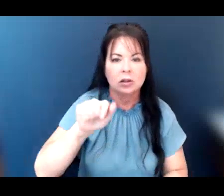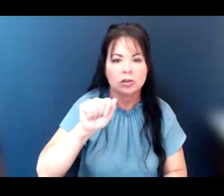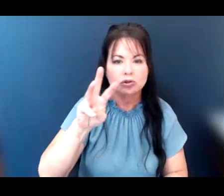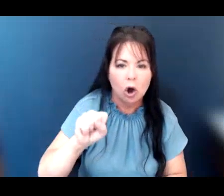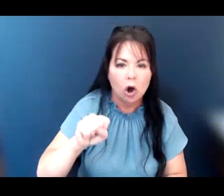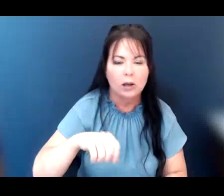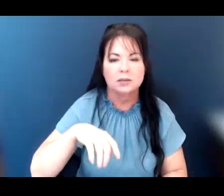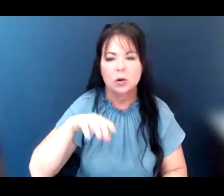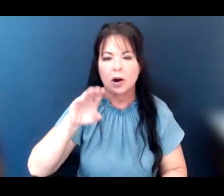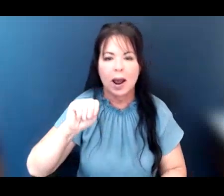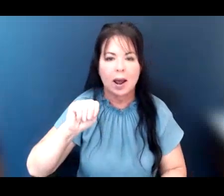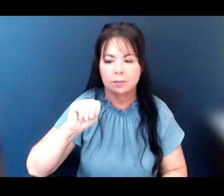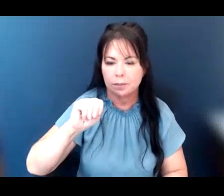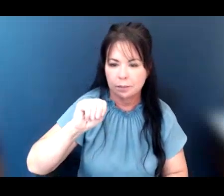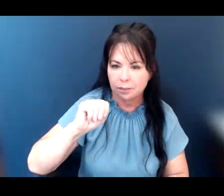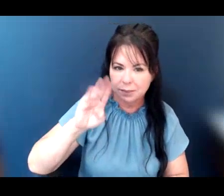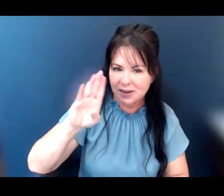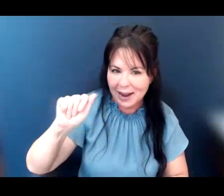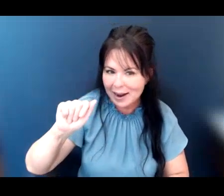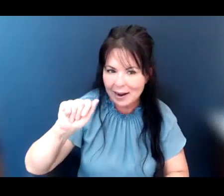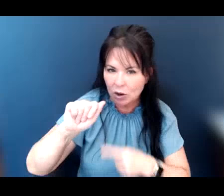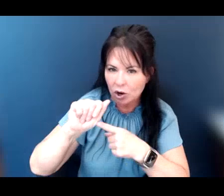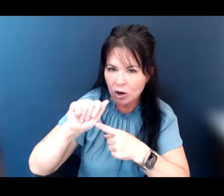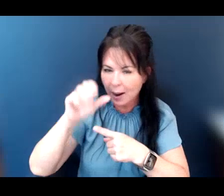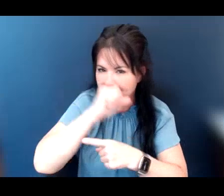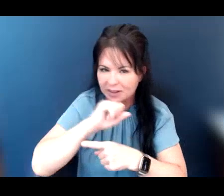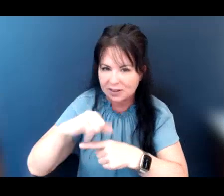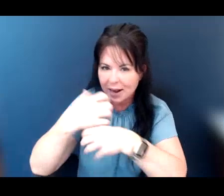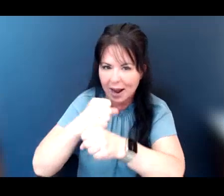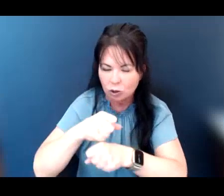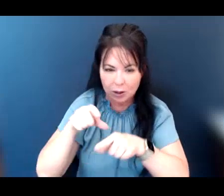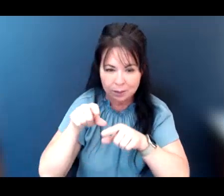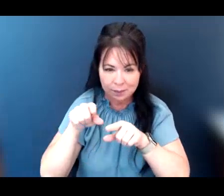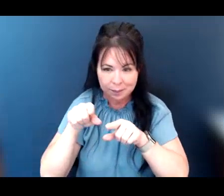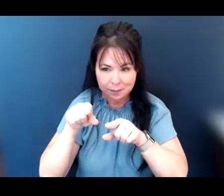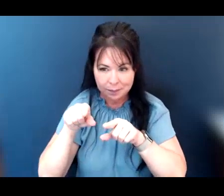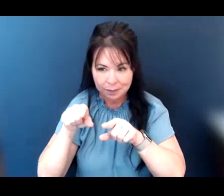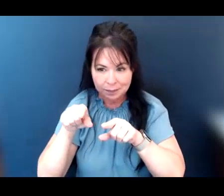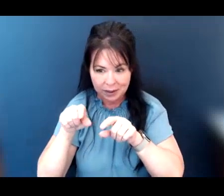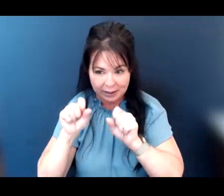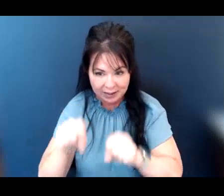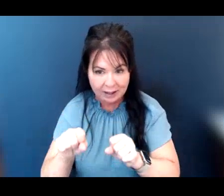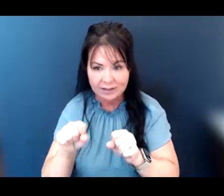the overlay options? This is Kelly.